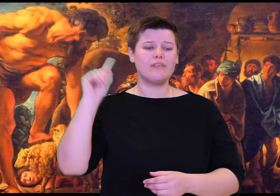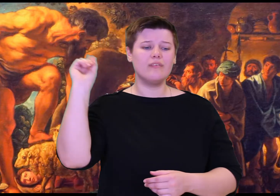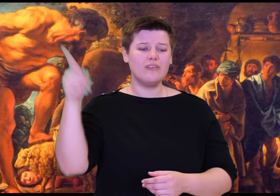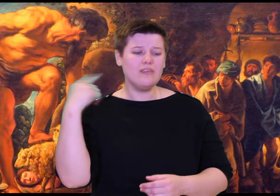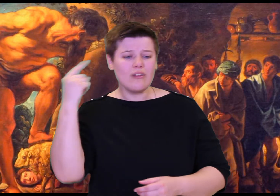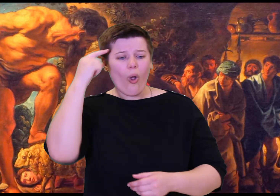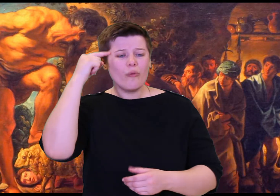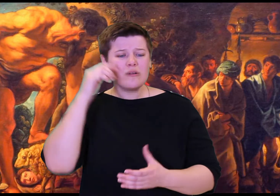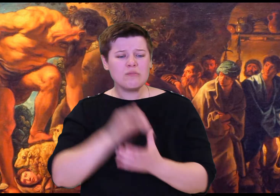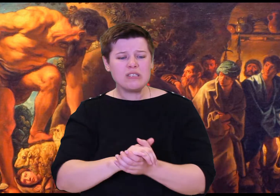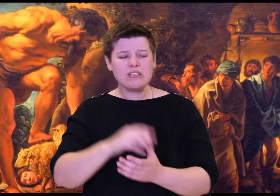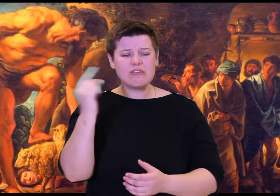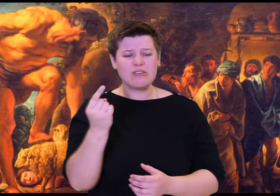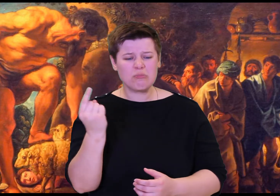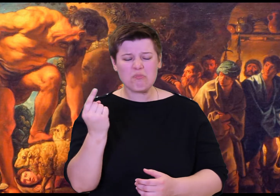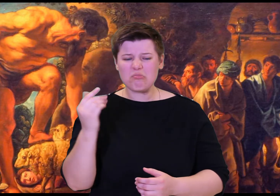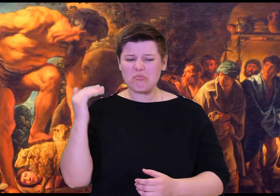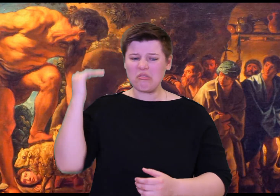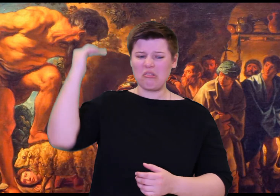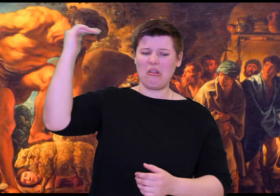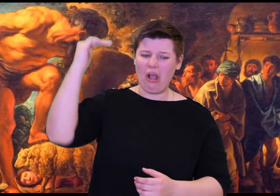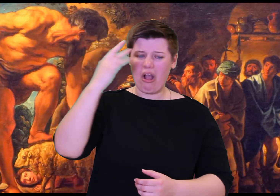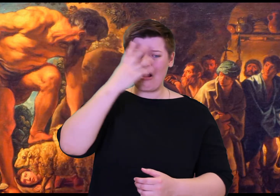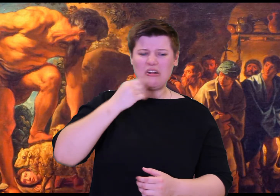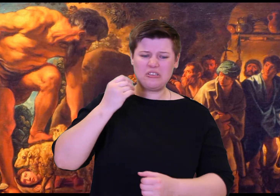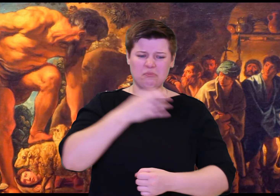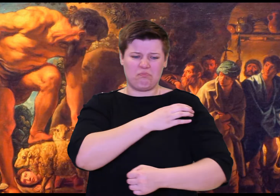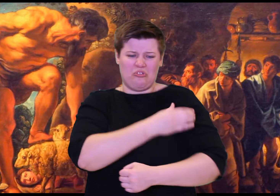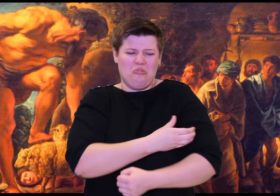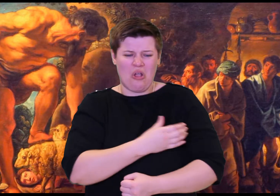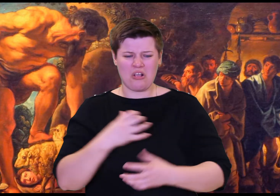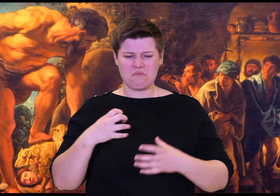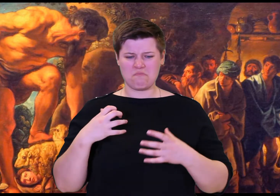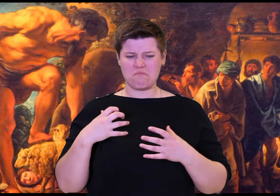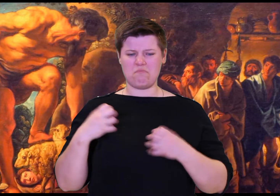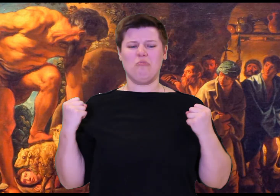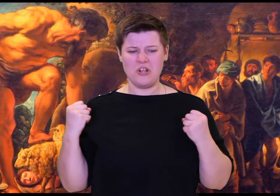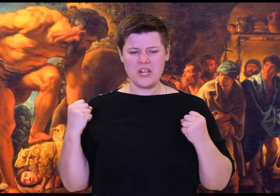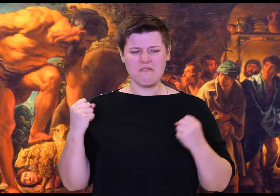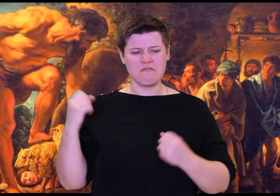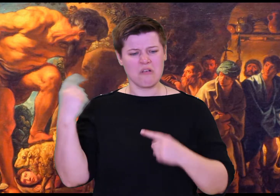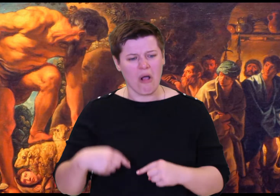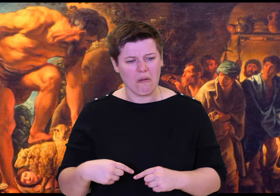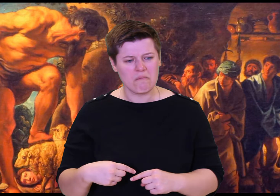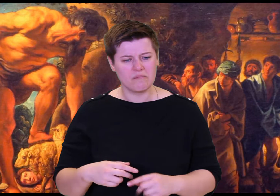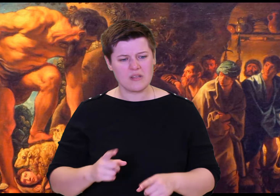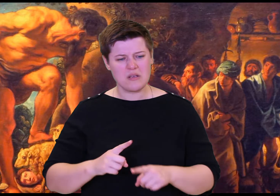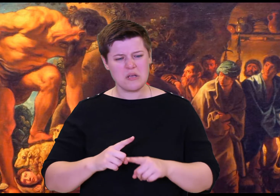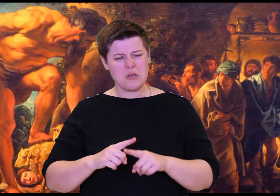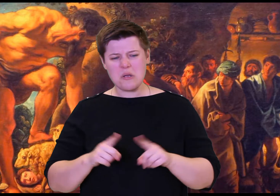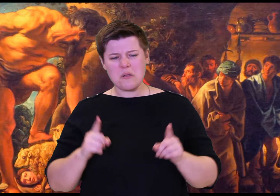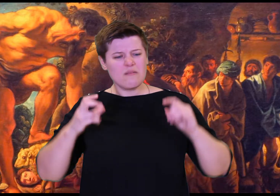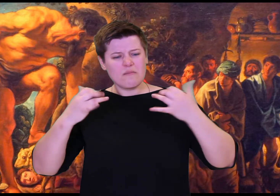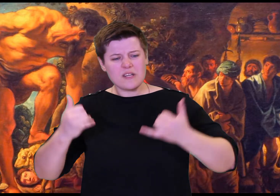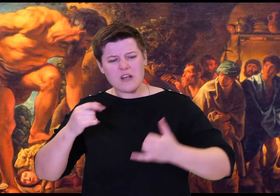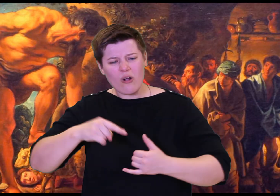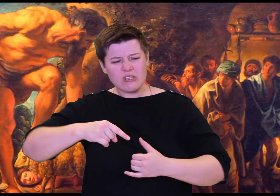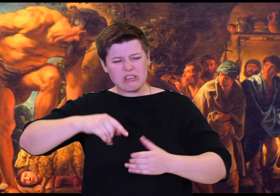He told me that Odysseus' hands would make me lose my sight.